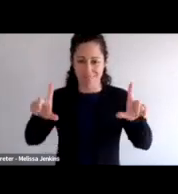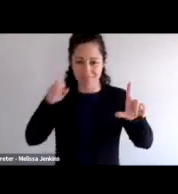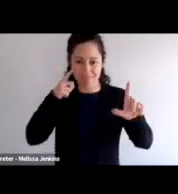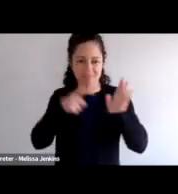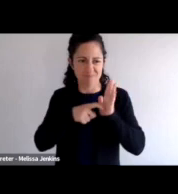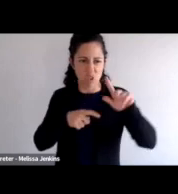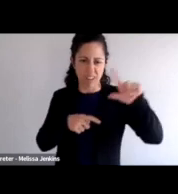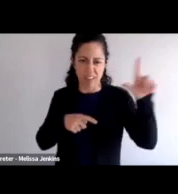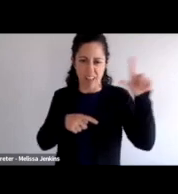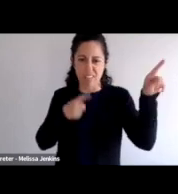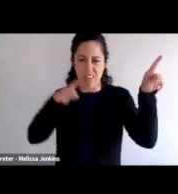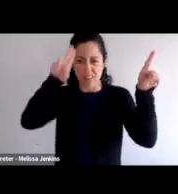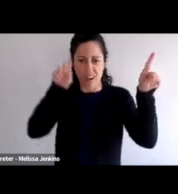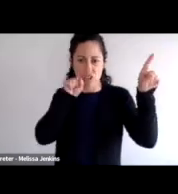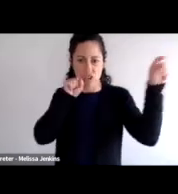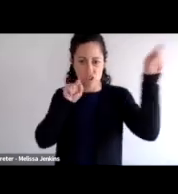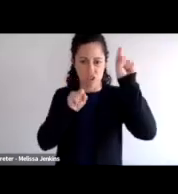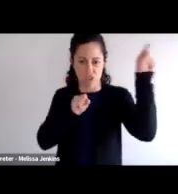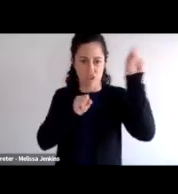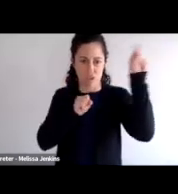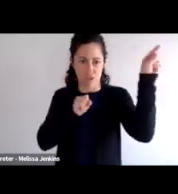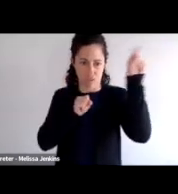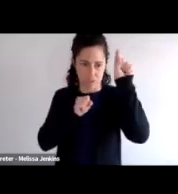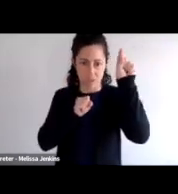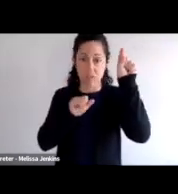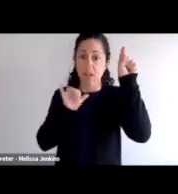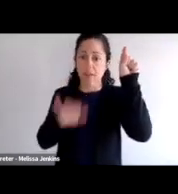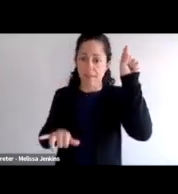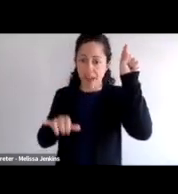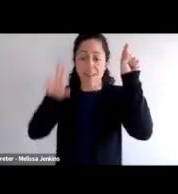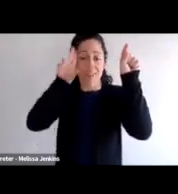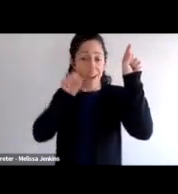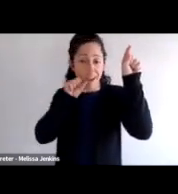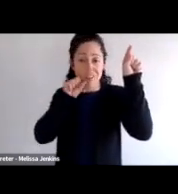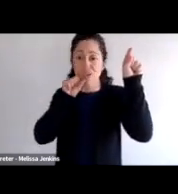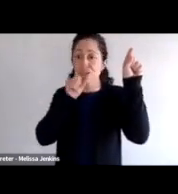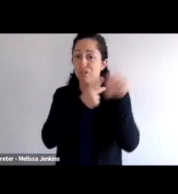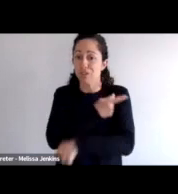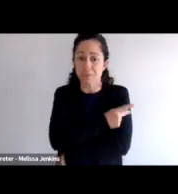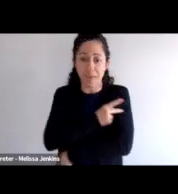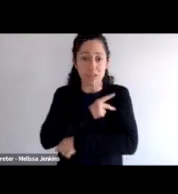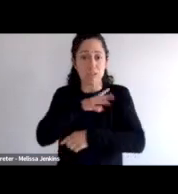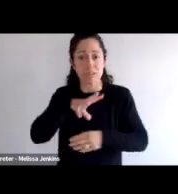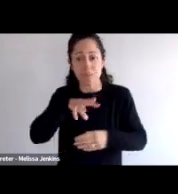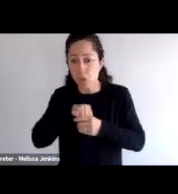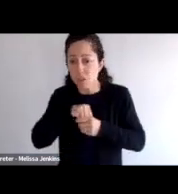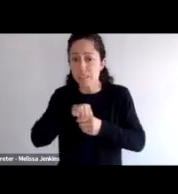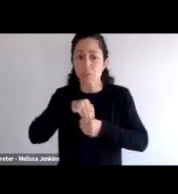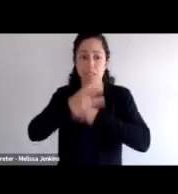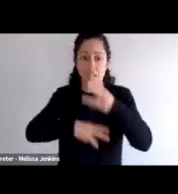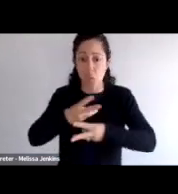upper left corner. This is for all Usher patients/participants around the world. It